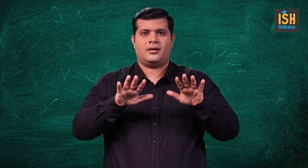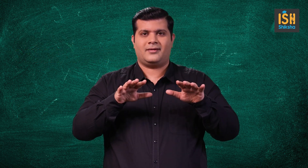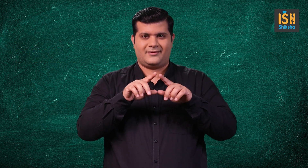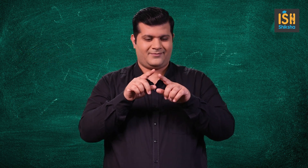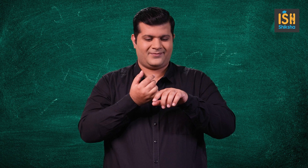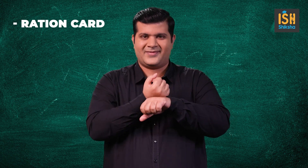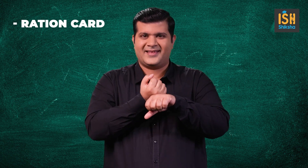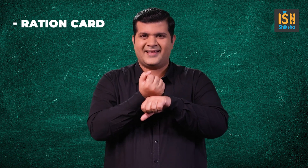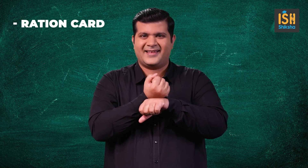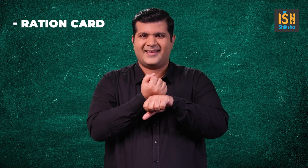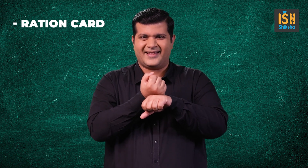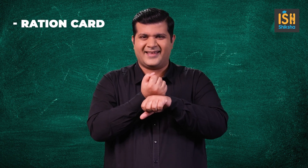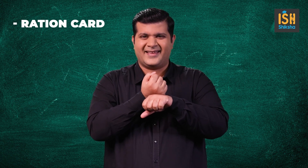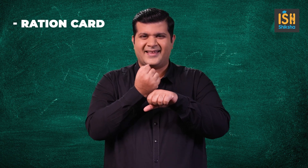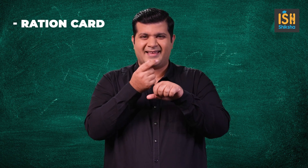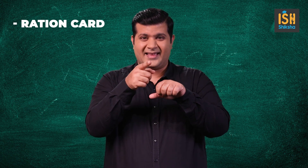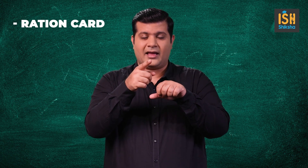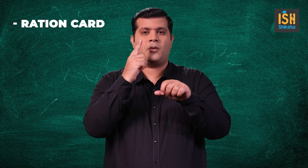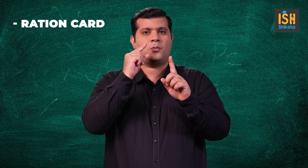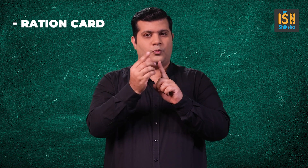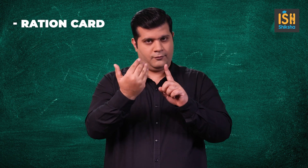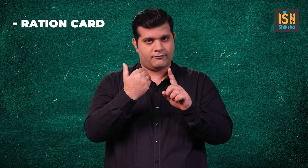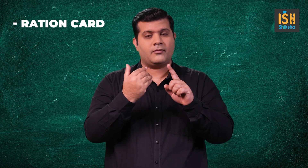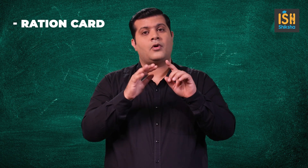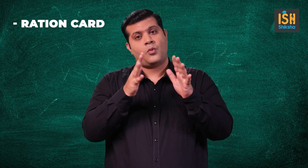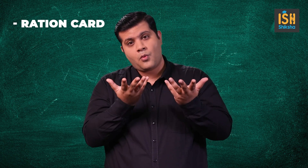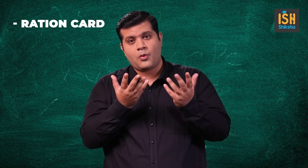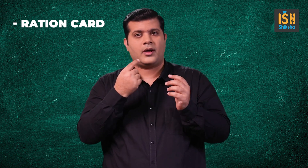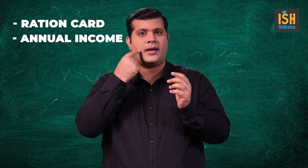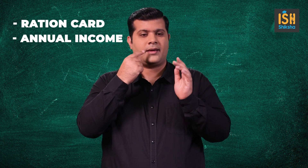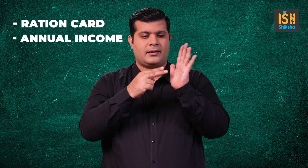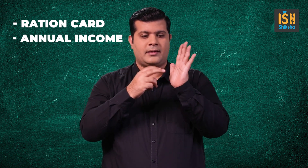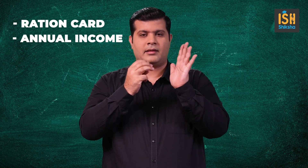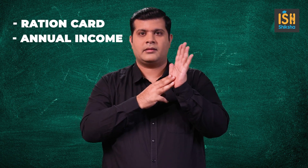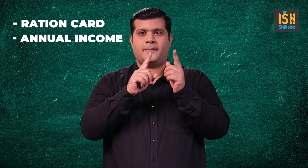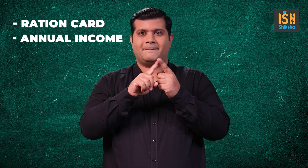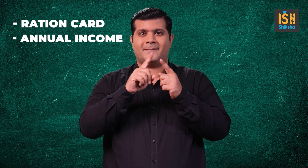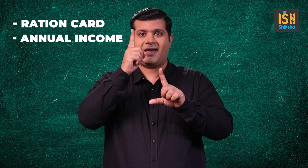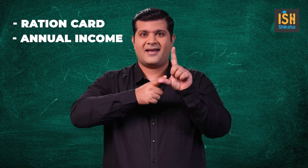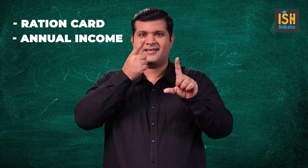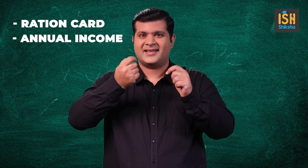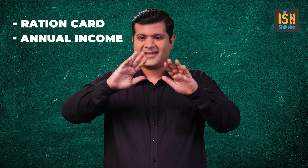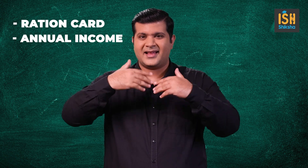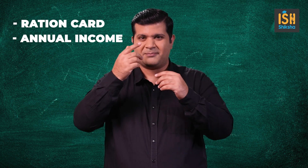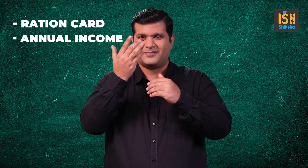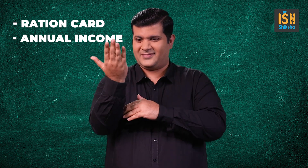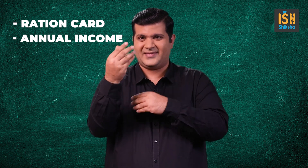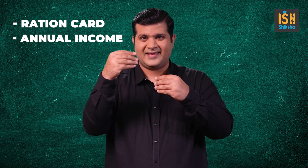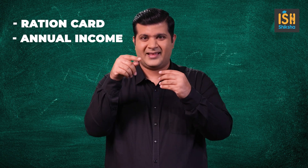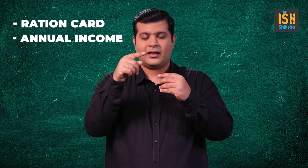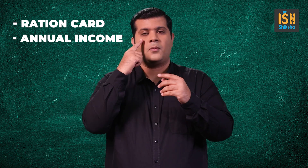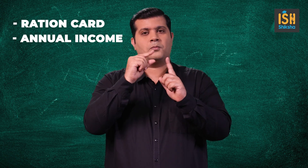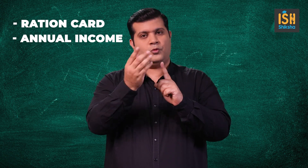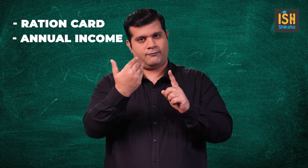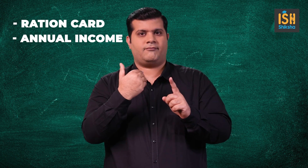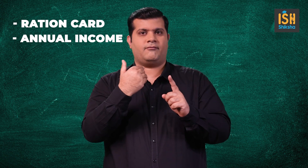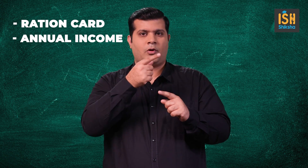Either the ration card or the annual income certificate can be submitted as proof.